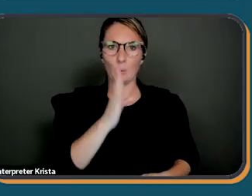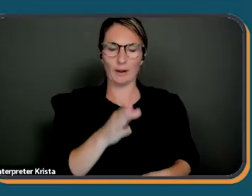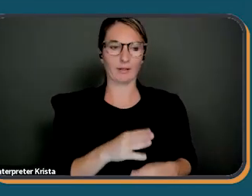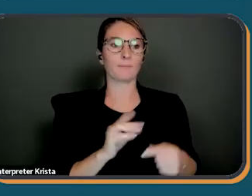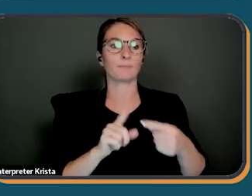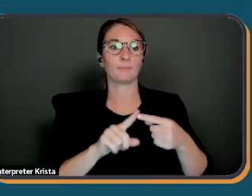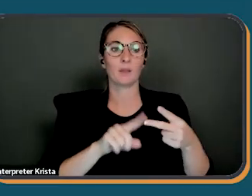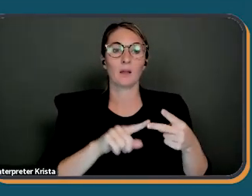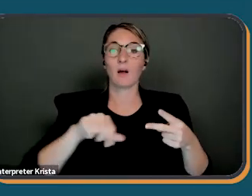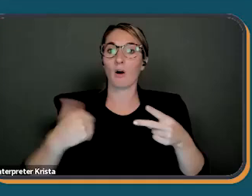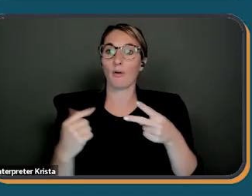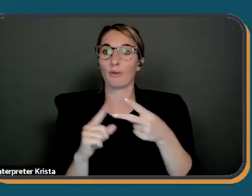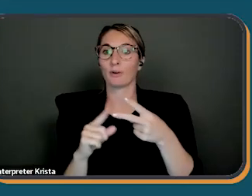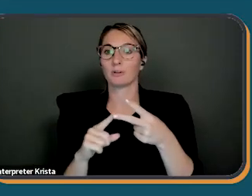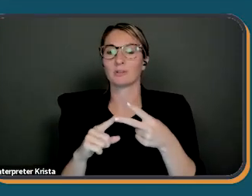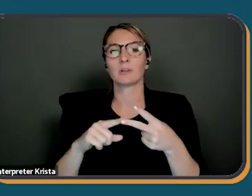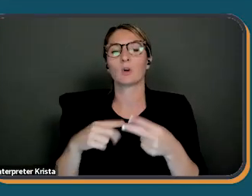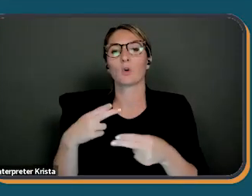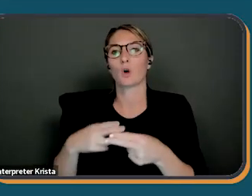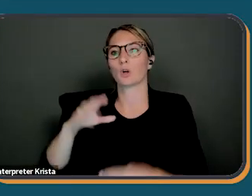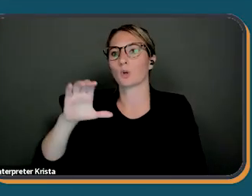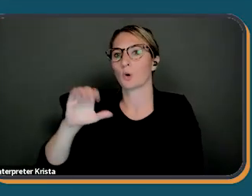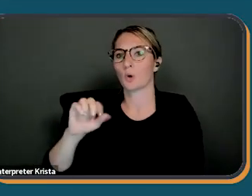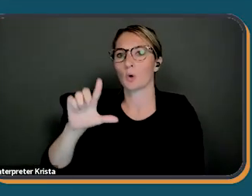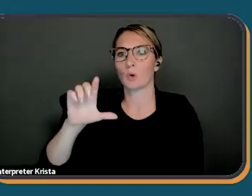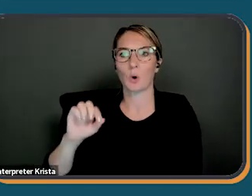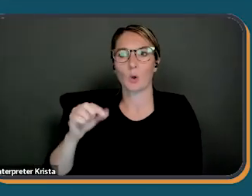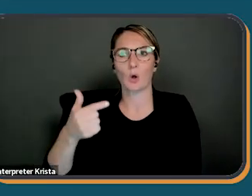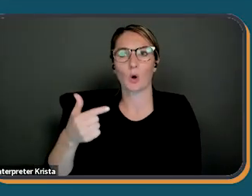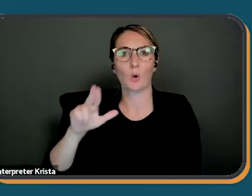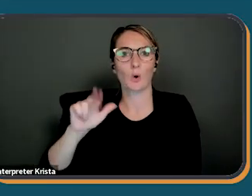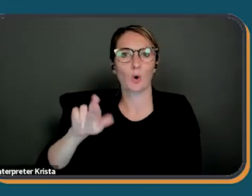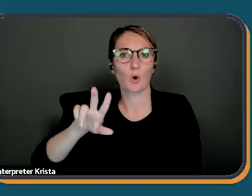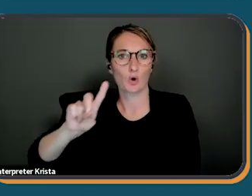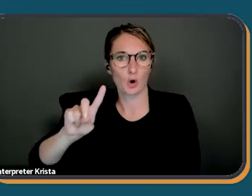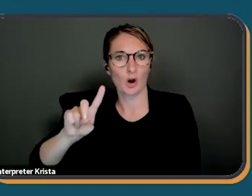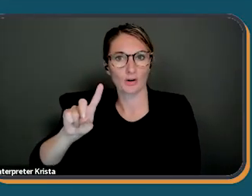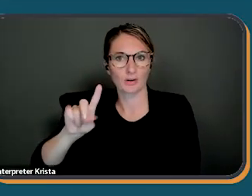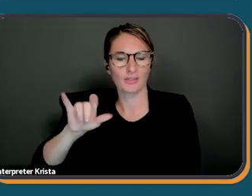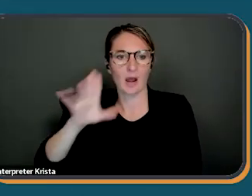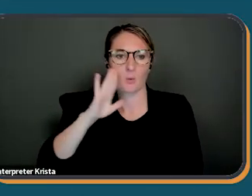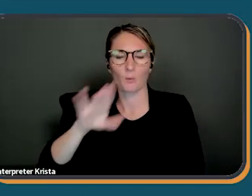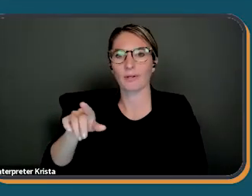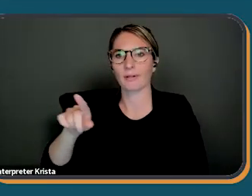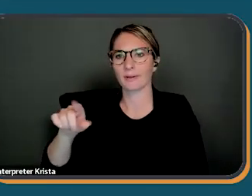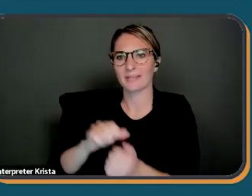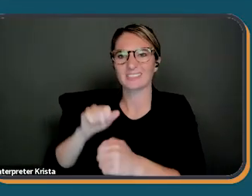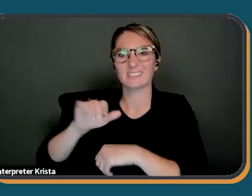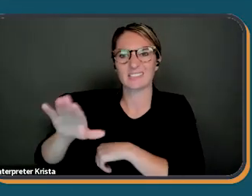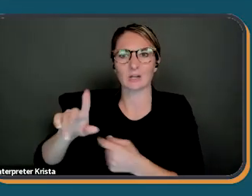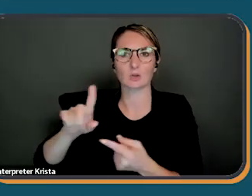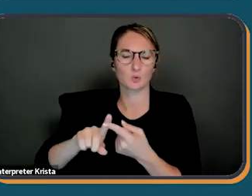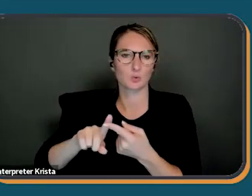that can look at your stool for signs of cancer. So, Ms. Latisha, have you had a colonoscopy